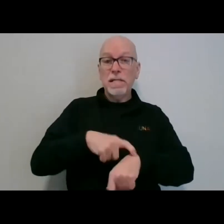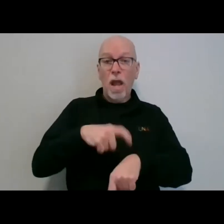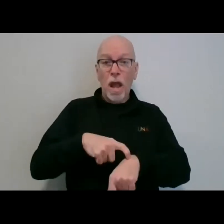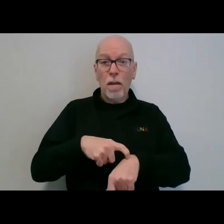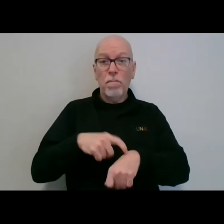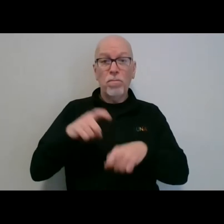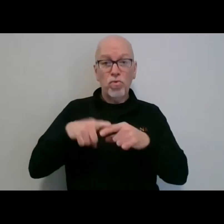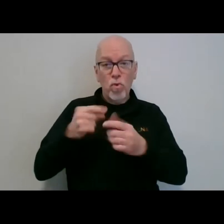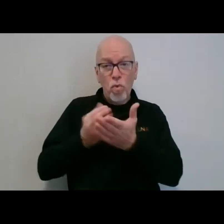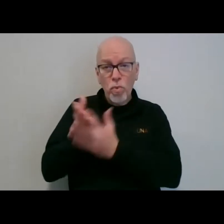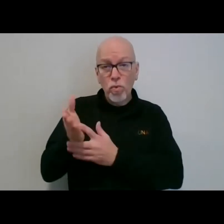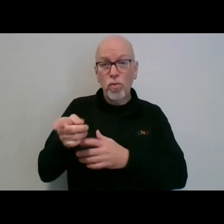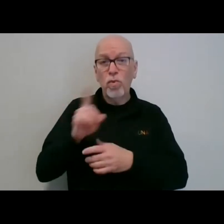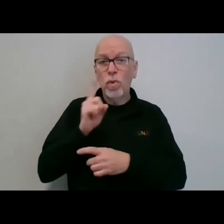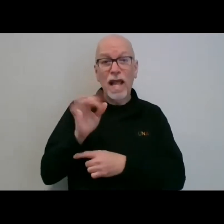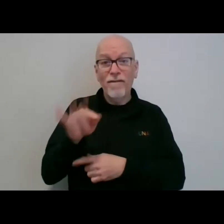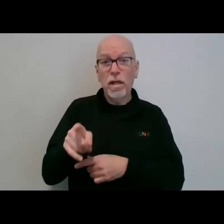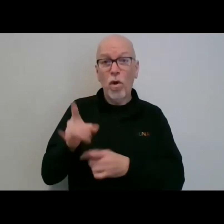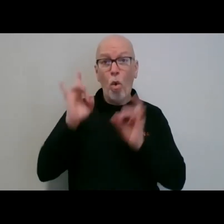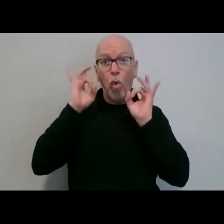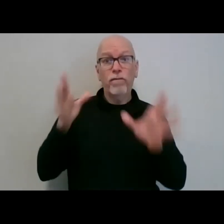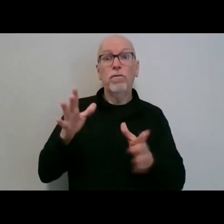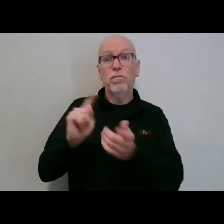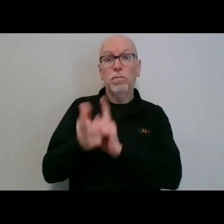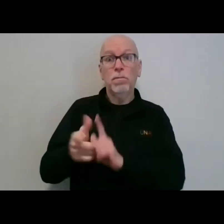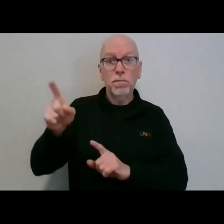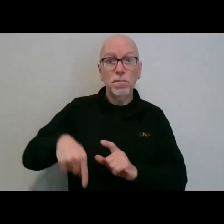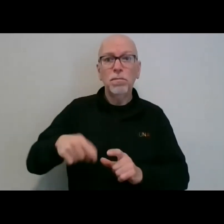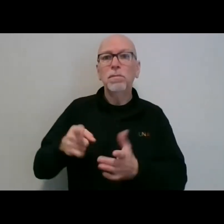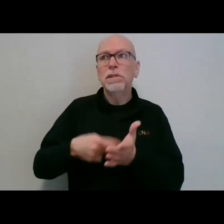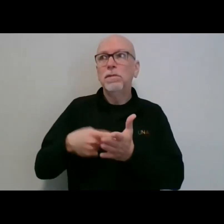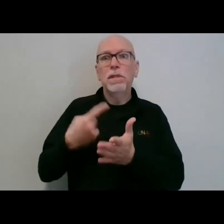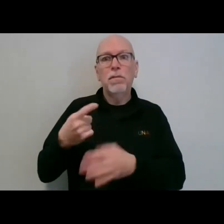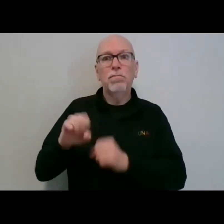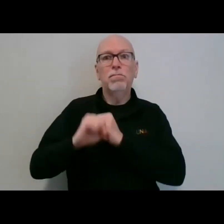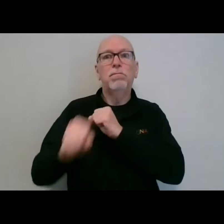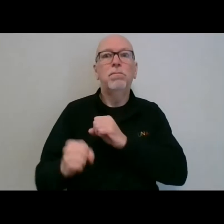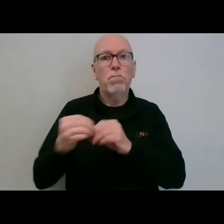to go through a really terrible translation is sometimes more than the time and the cost